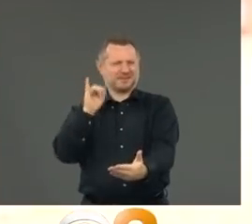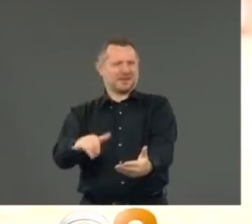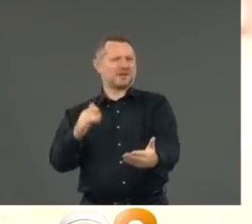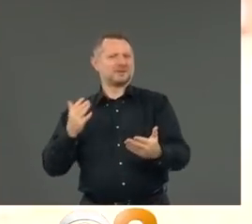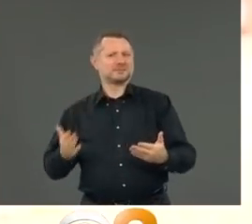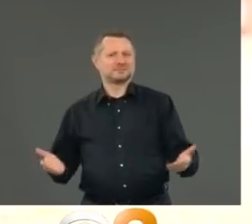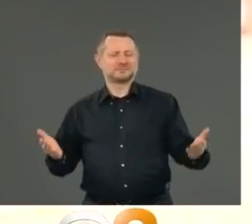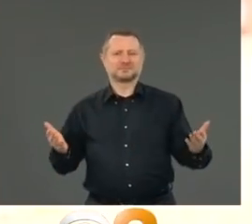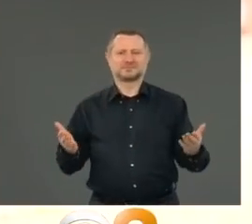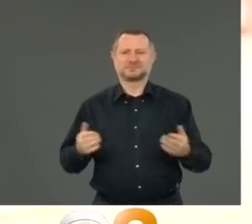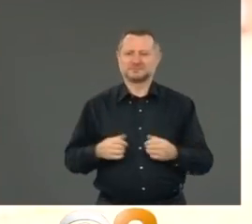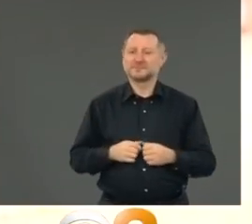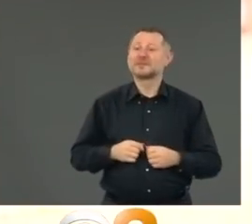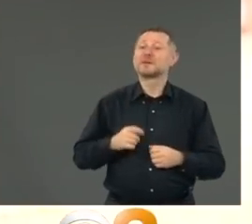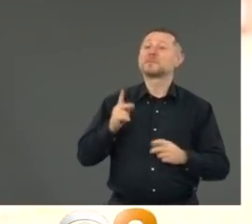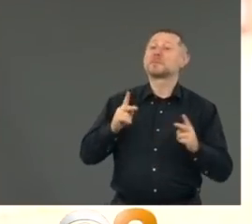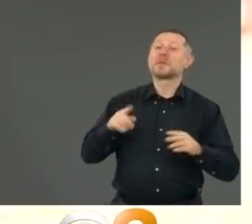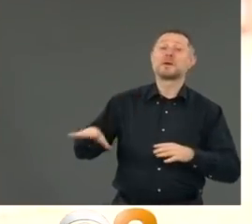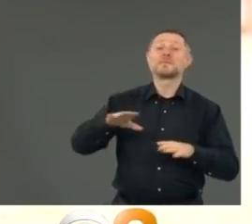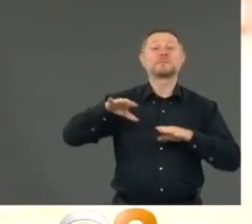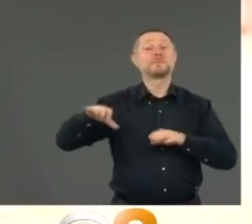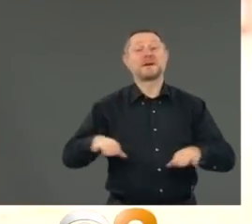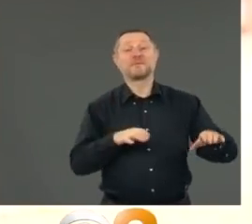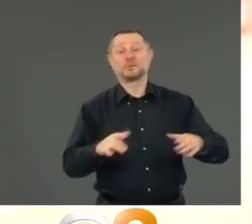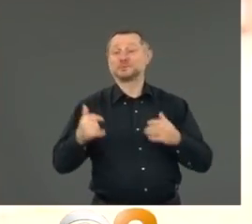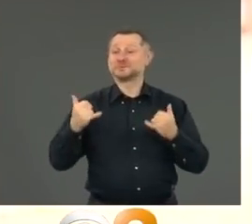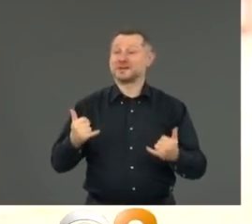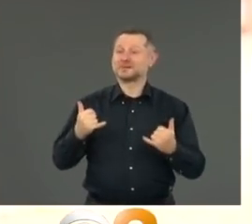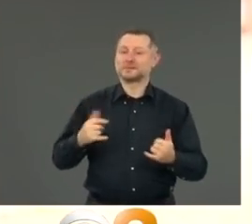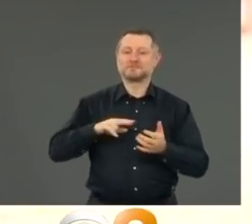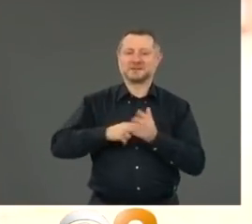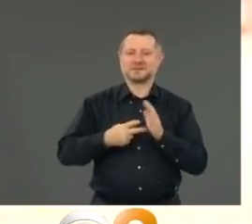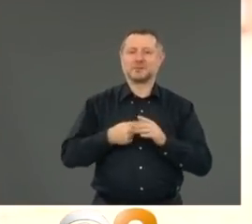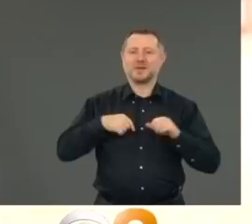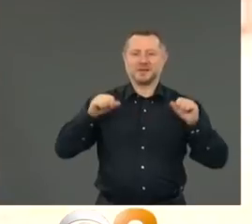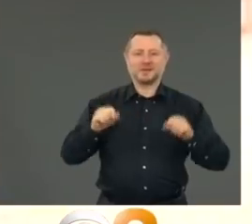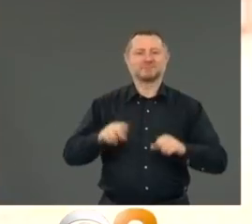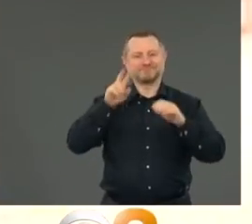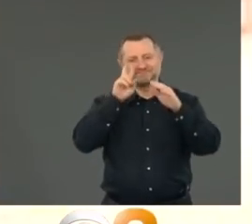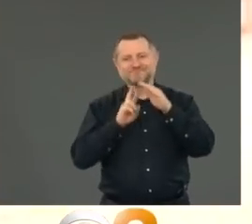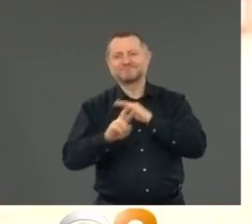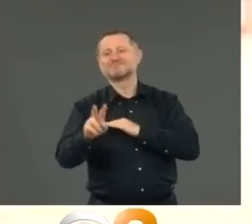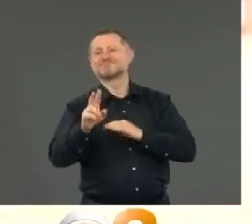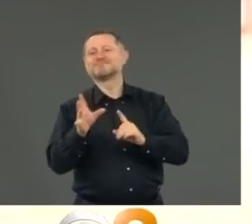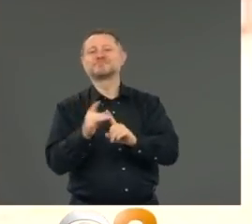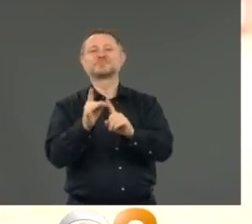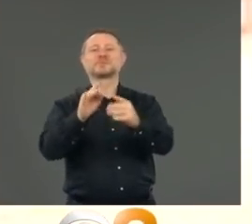NEXT WEEK IS A FUNCTION OF WHAT WE DO TODAY. IF THAT SOUNDS TOO GLIB, THAT